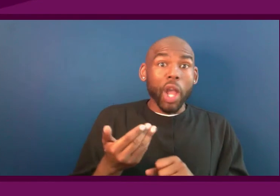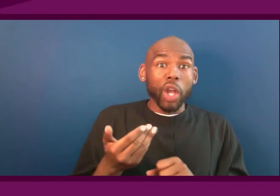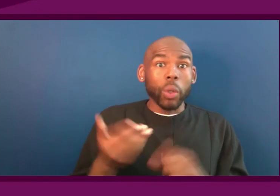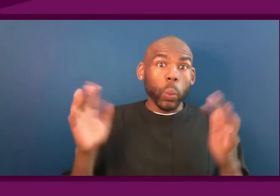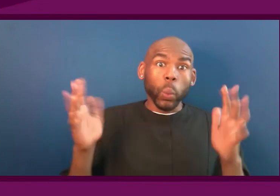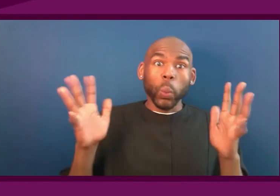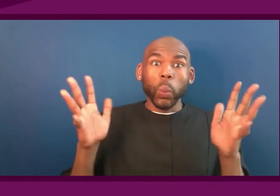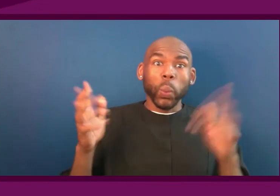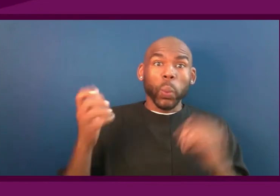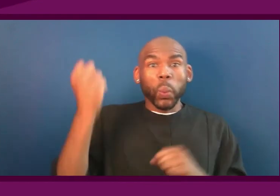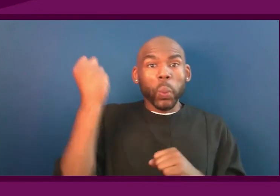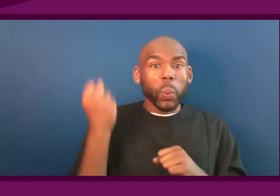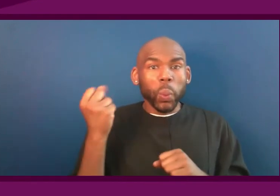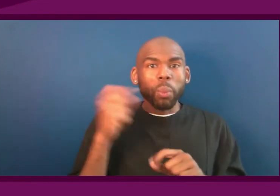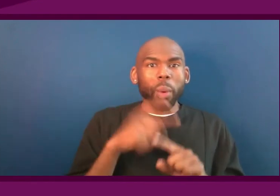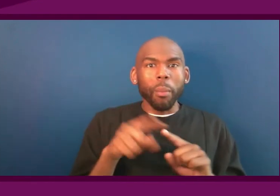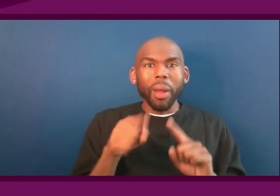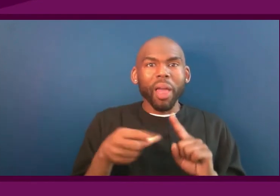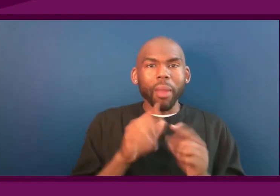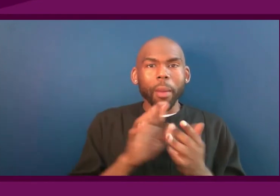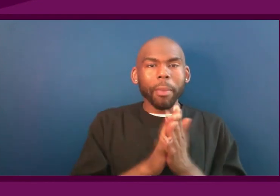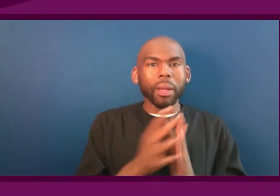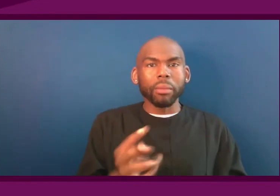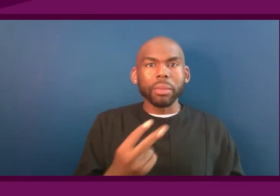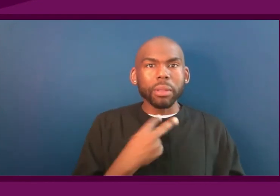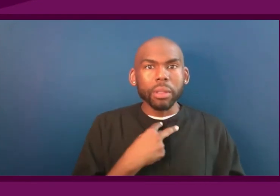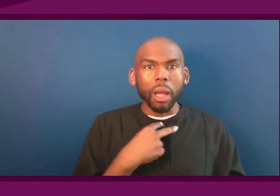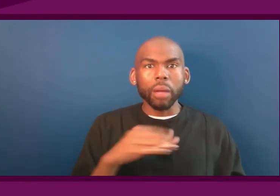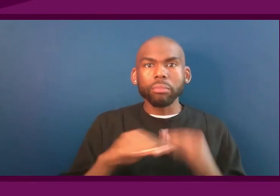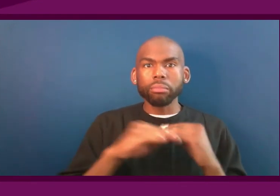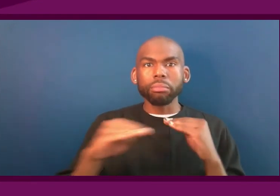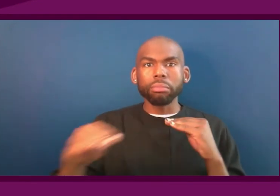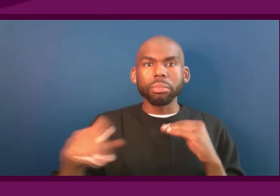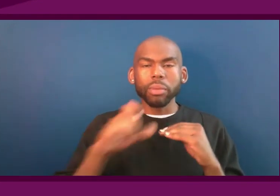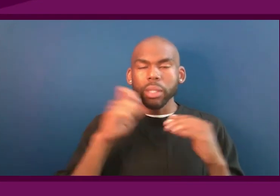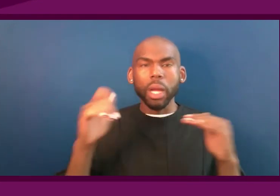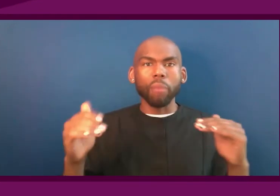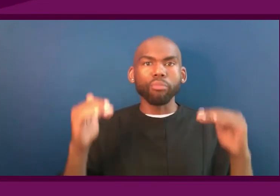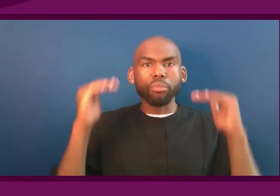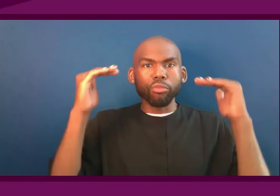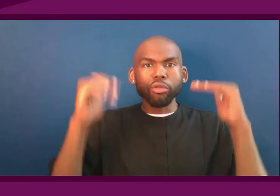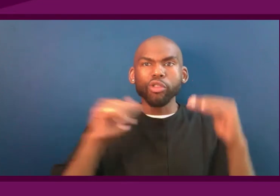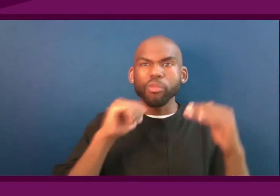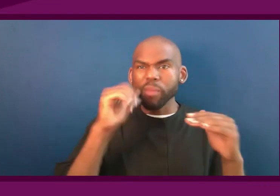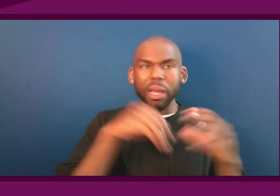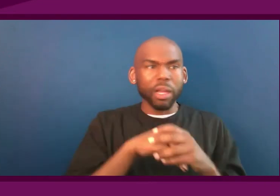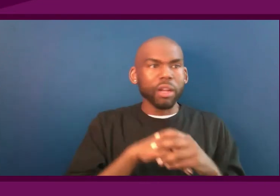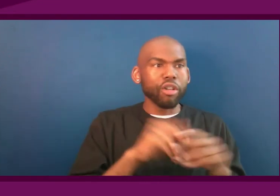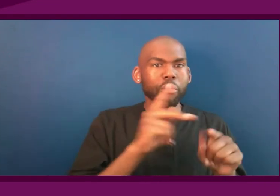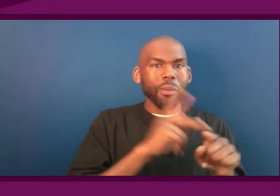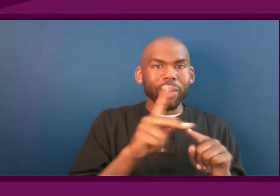So it's like, "Hmm, did you hire me? Because..." Right? And so that's another reason why we